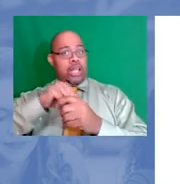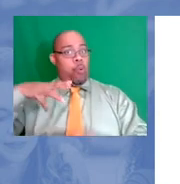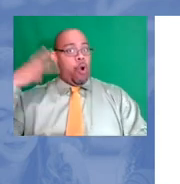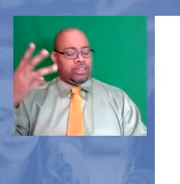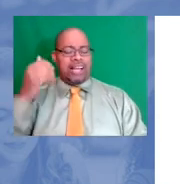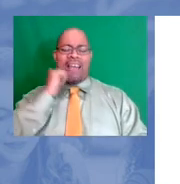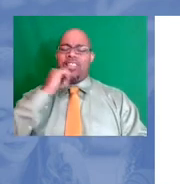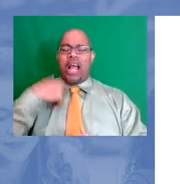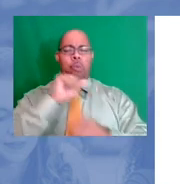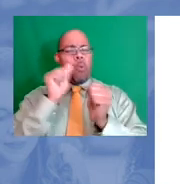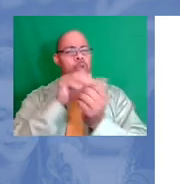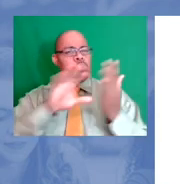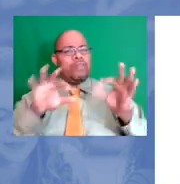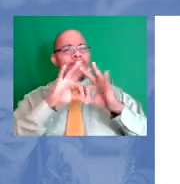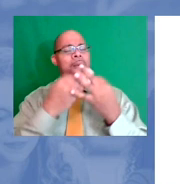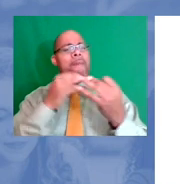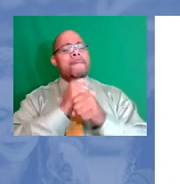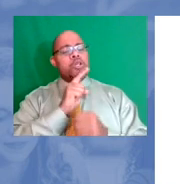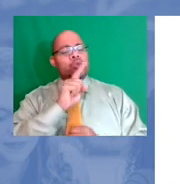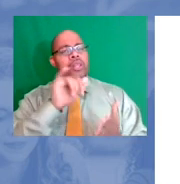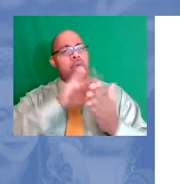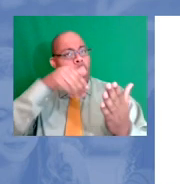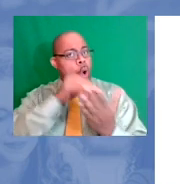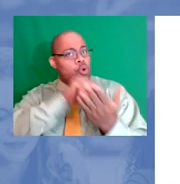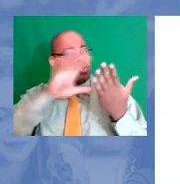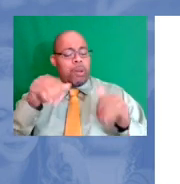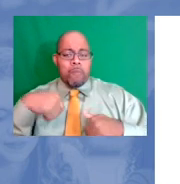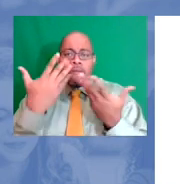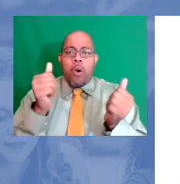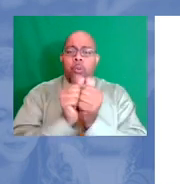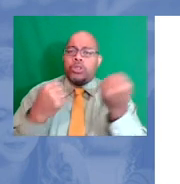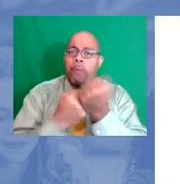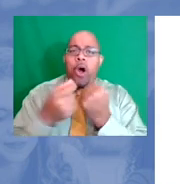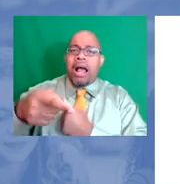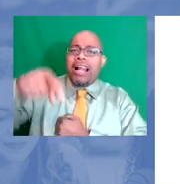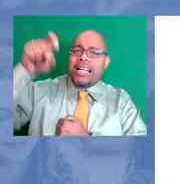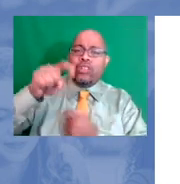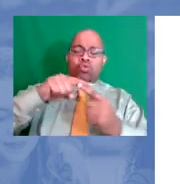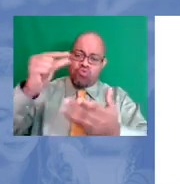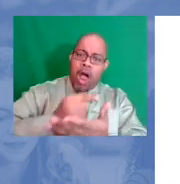TO ENSURE THAT ALL STUDENTS ARE PROVIDED WITH THE SUPPORT THEY NEED TO GRADUATE AND BE SUCCESSFUL.